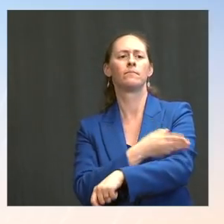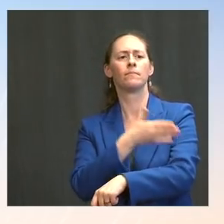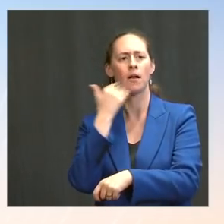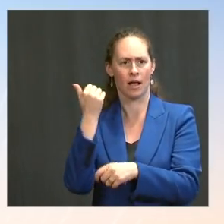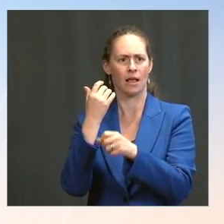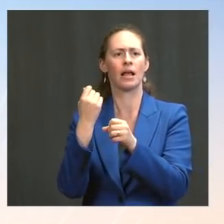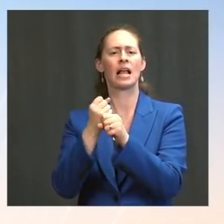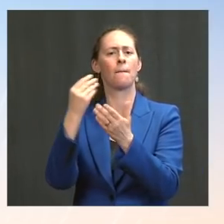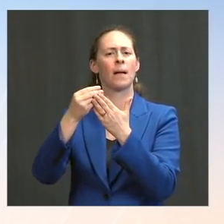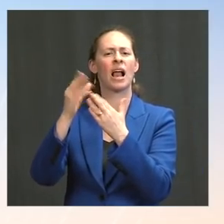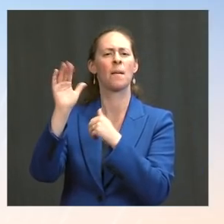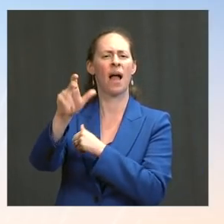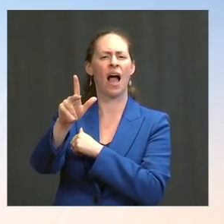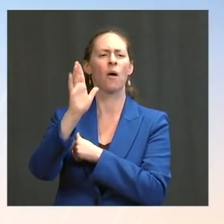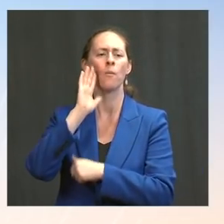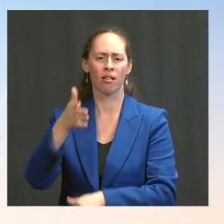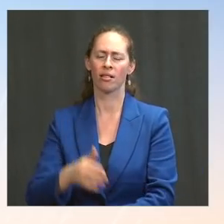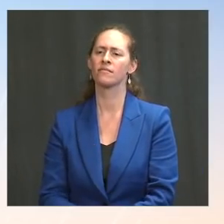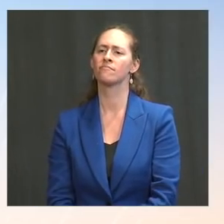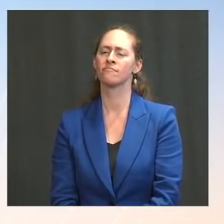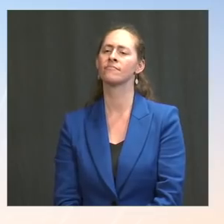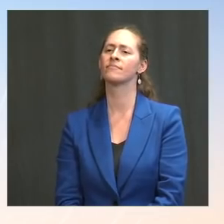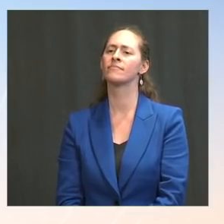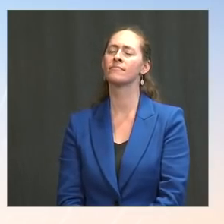Mr. Deese: Um -- and also, the President will direct DOT